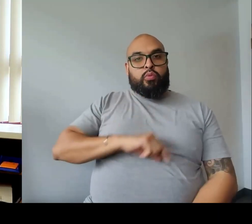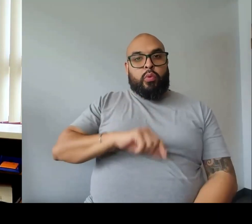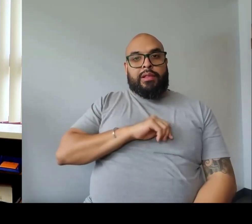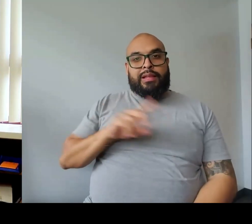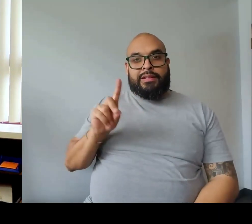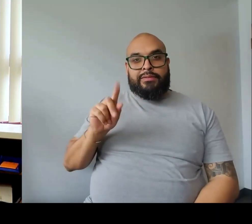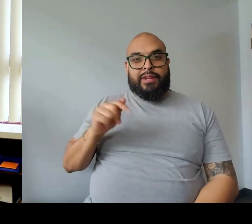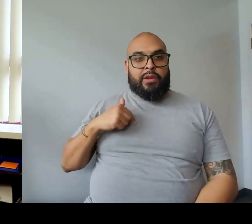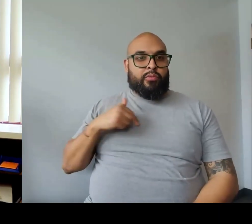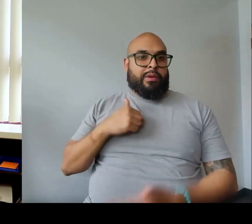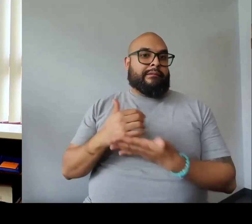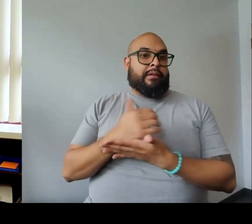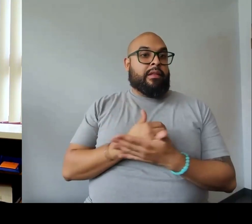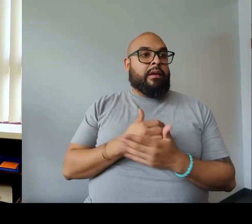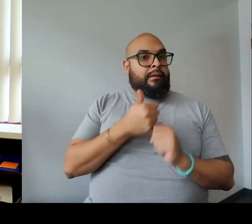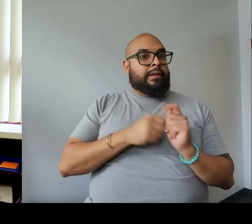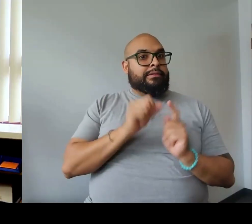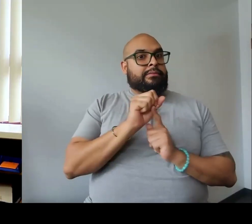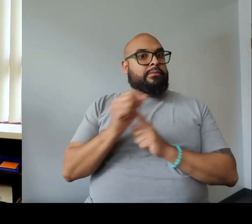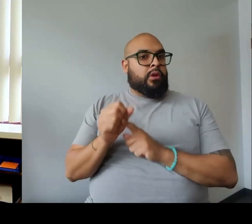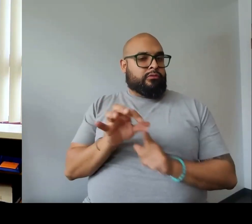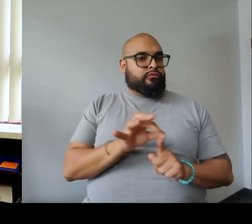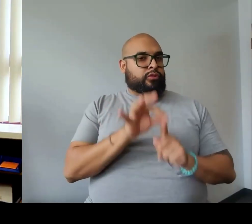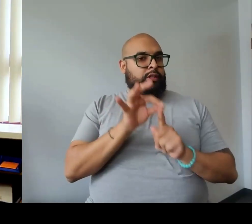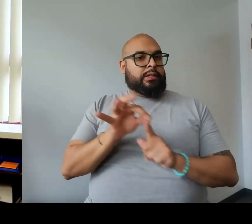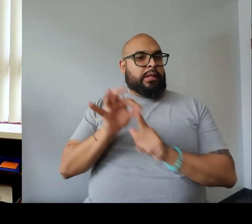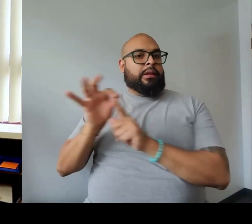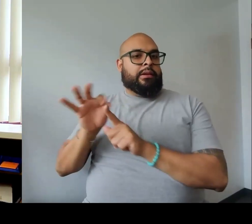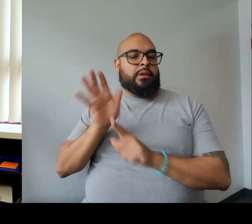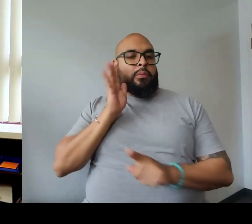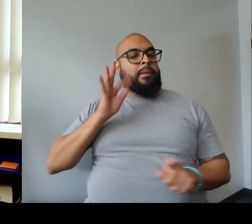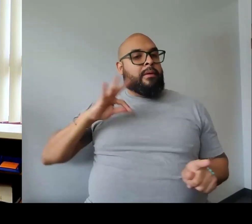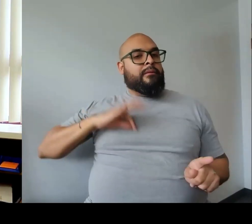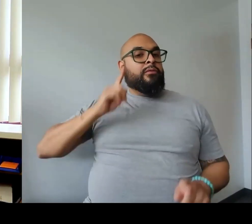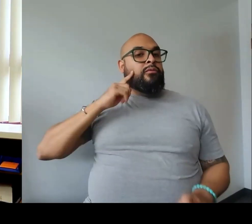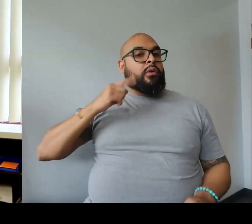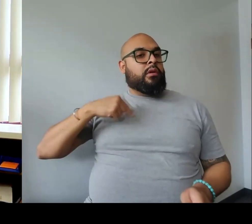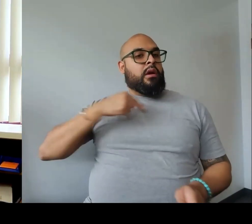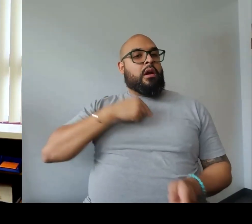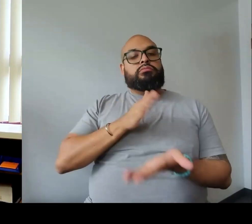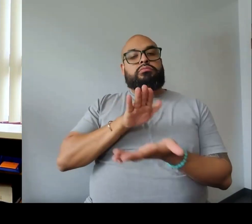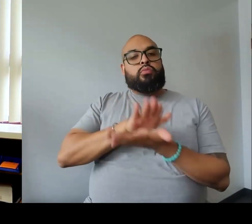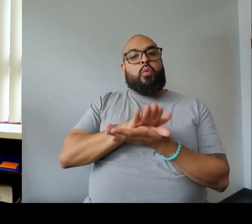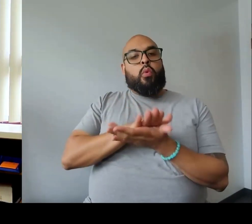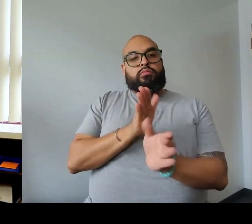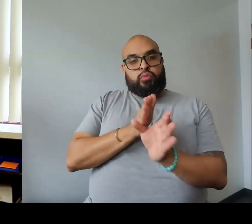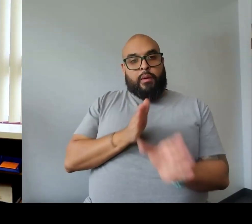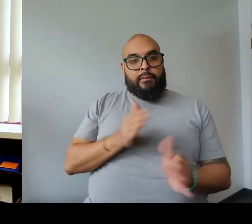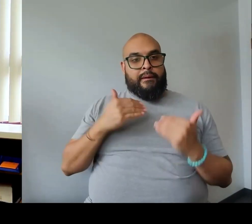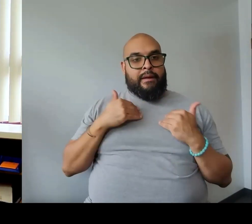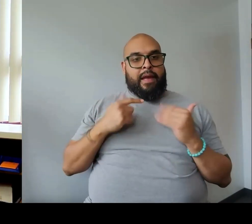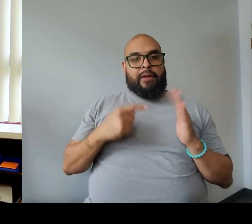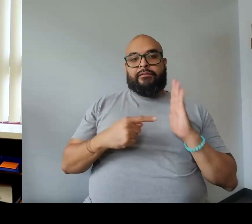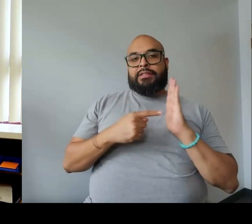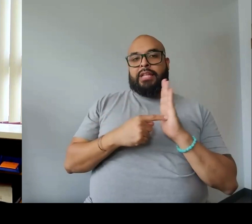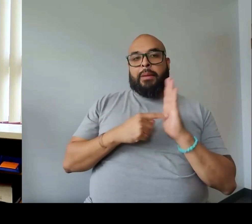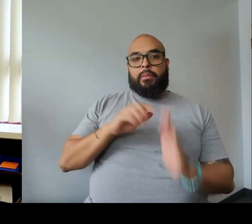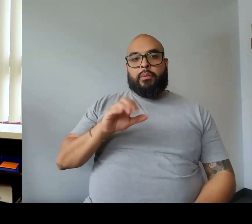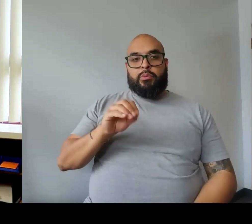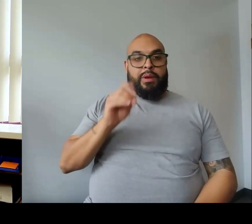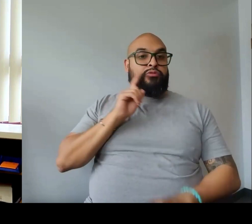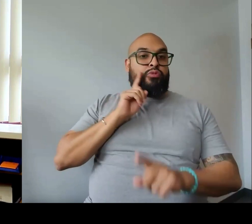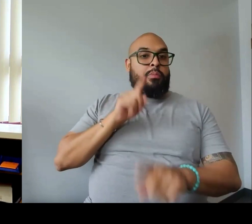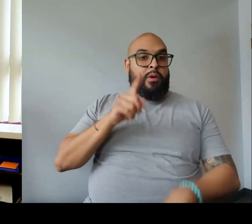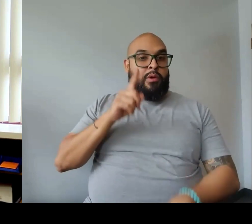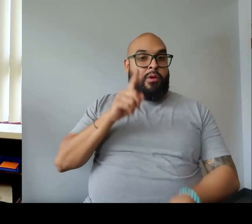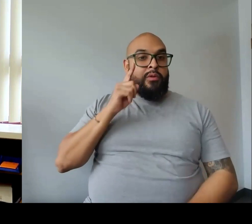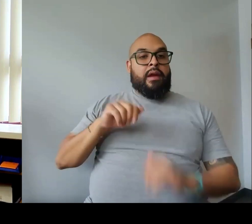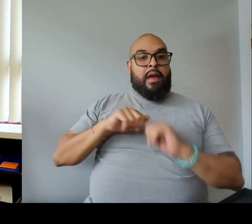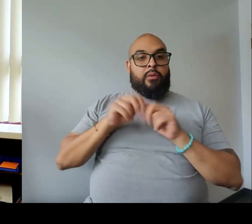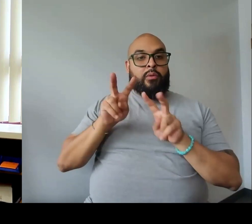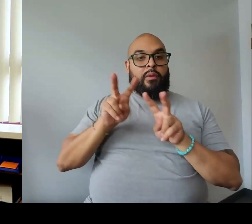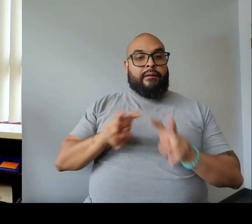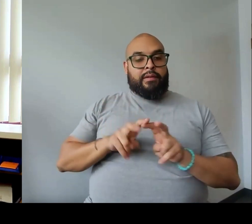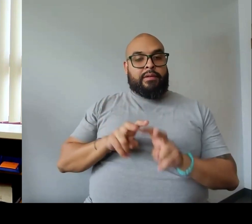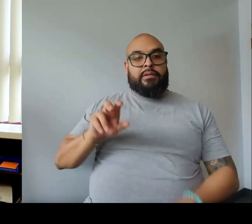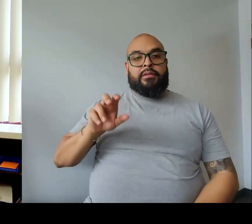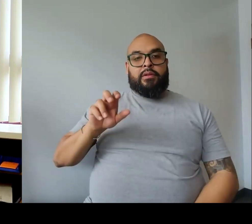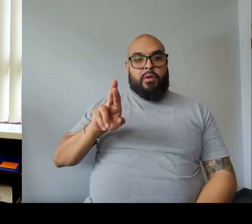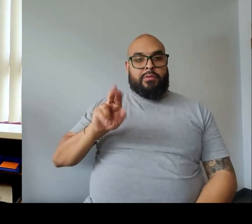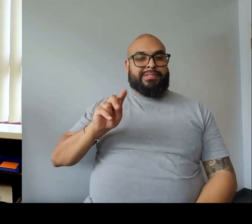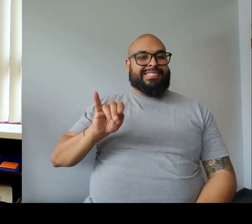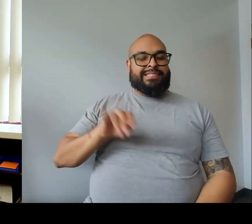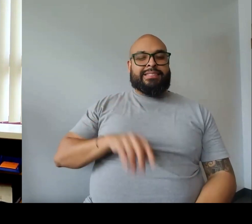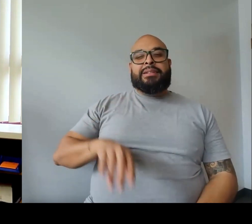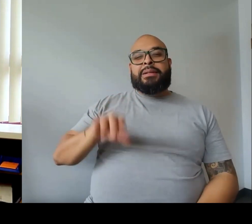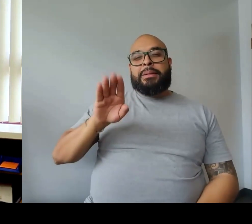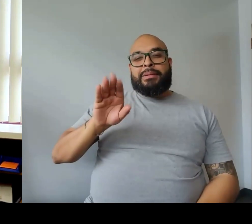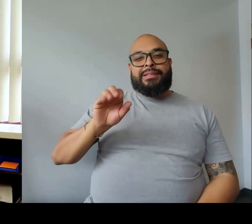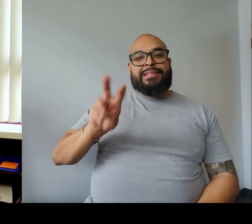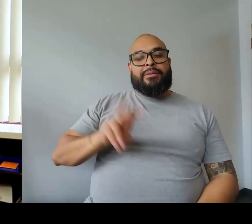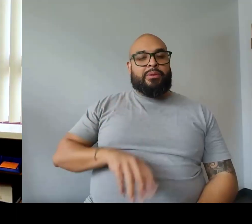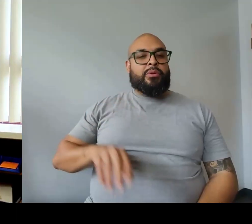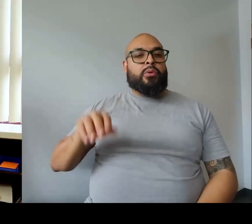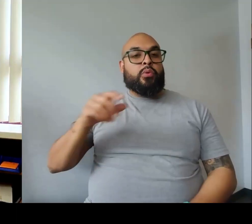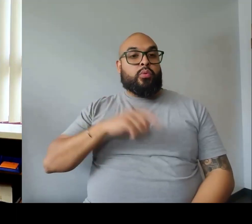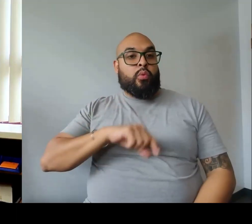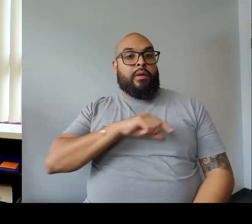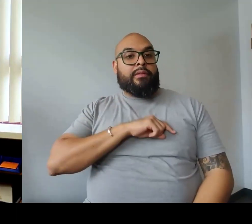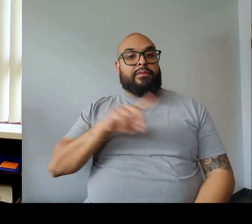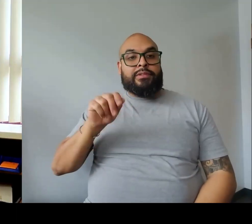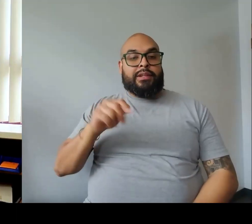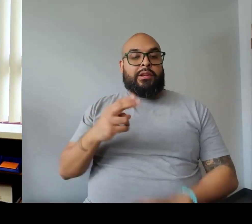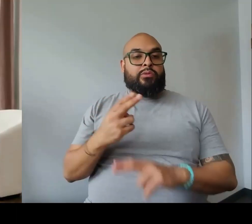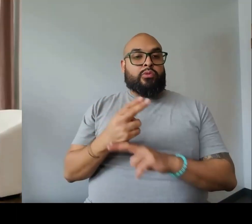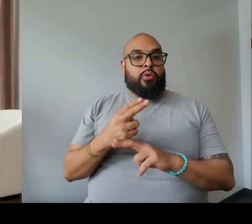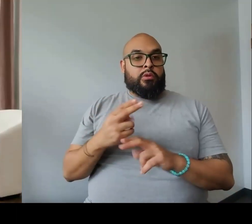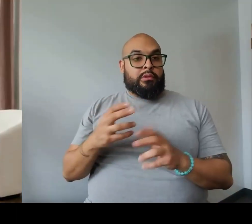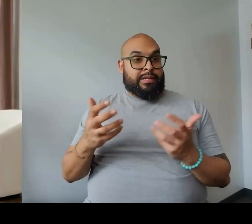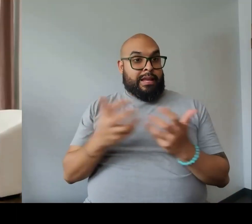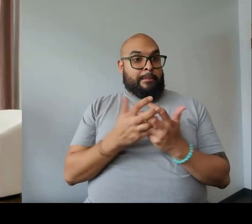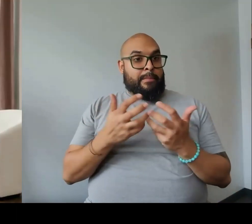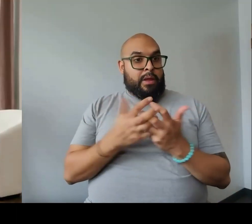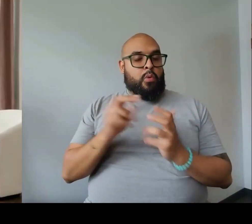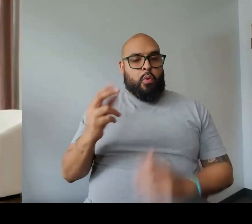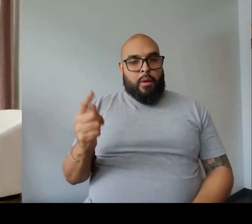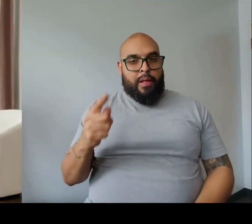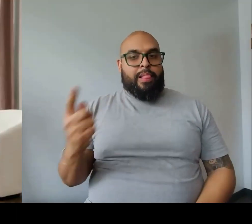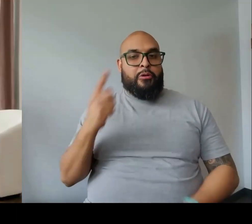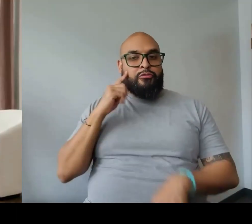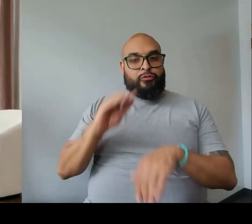Although every case is unique, it would be helpful for us, school psychologists, to have an example case report to look at so that we can learn how the assessments, RTI, PSW, qualitative data were used in combination or in isolation to make the determining factor for SLD.